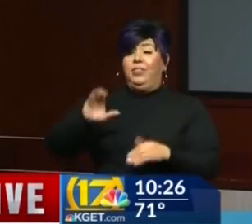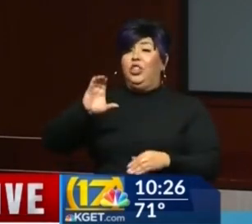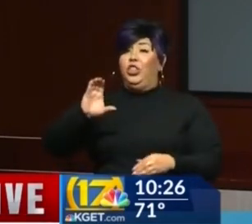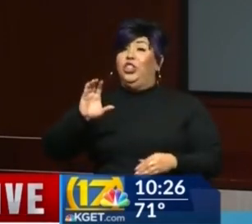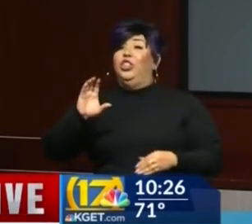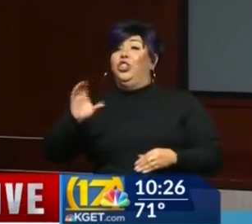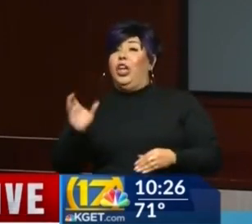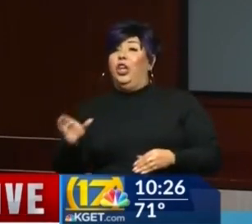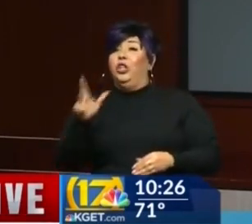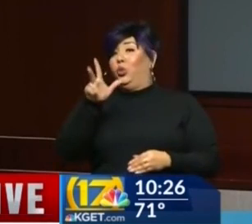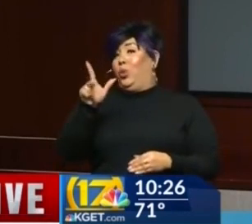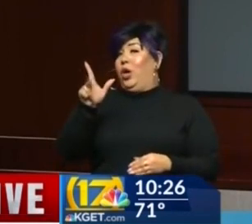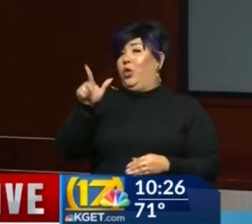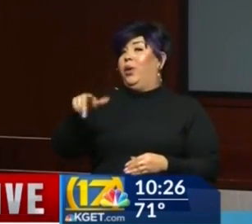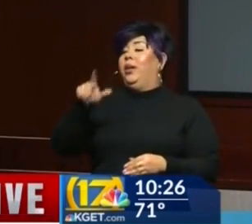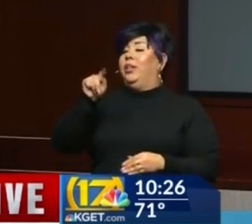IT ON THEIR WEBSITE ALSO